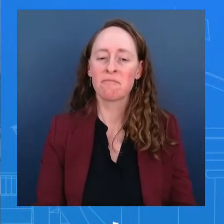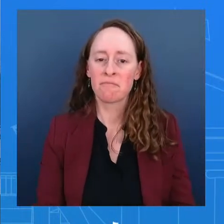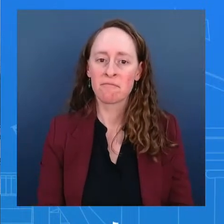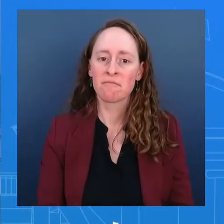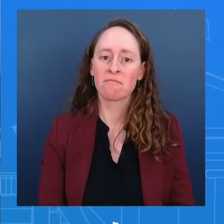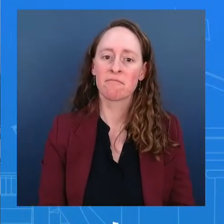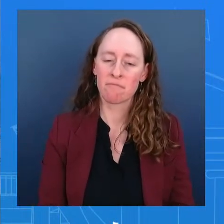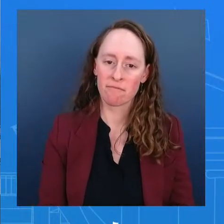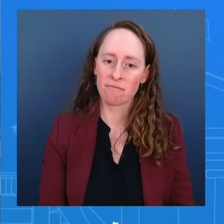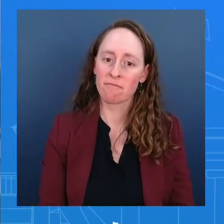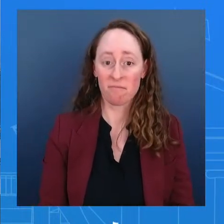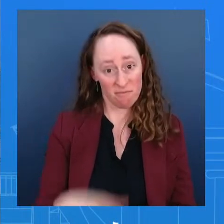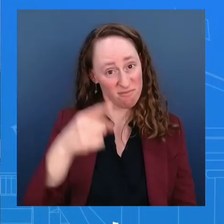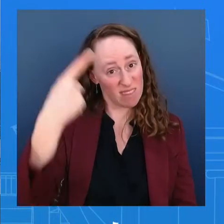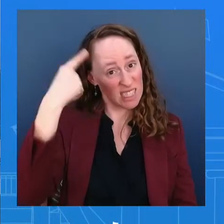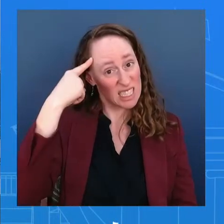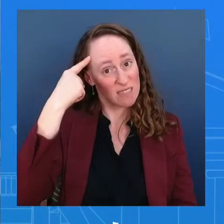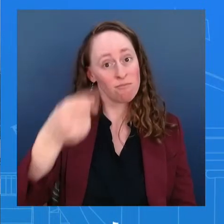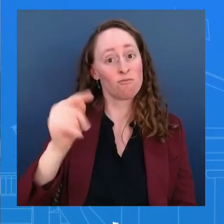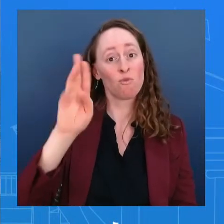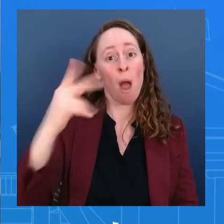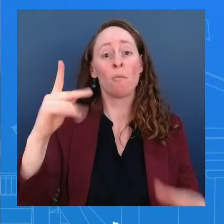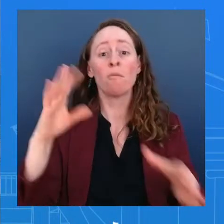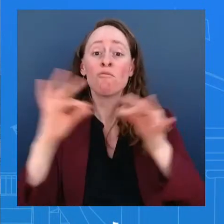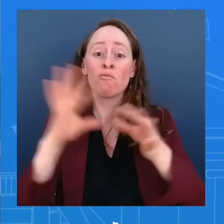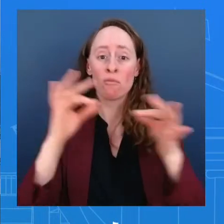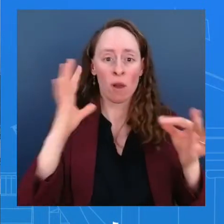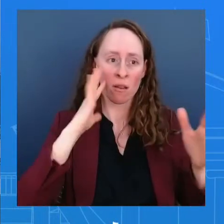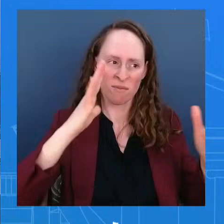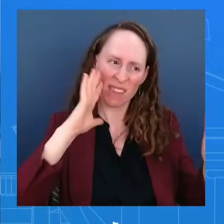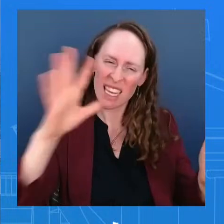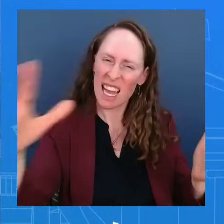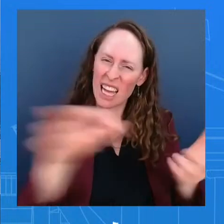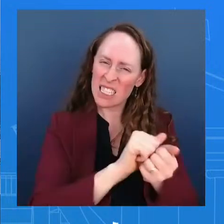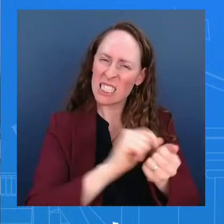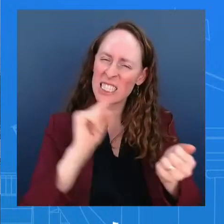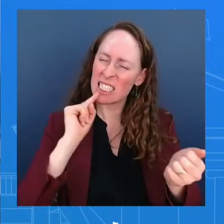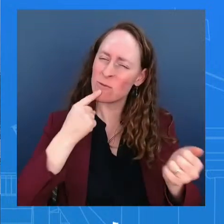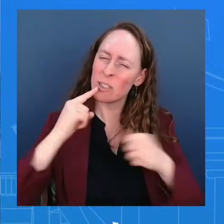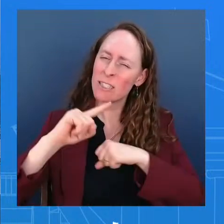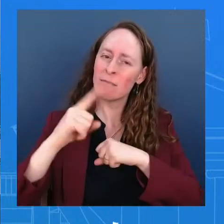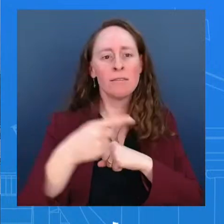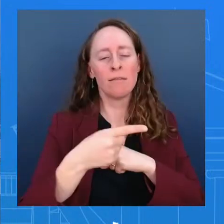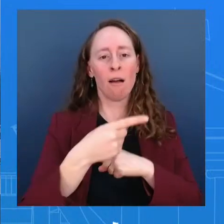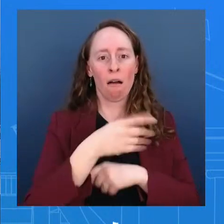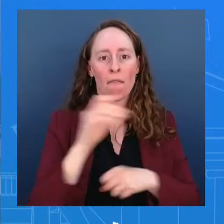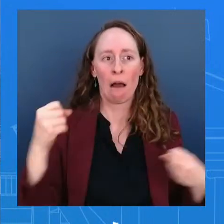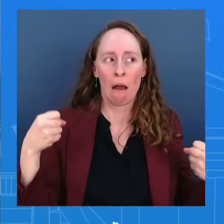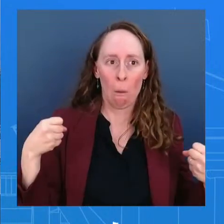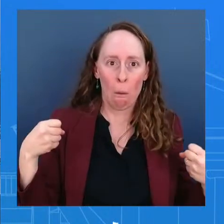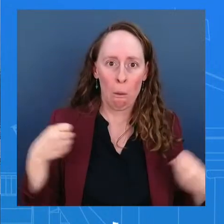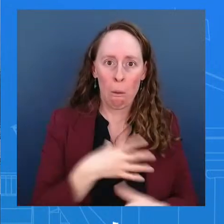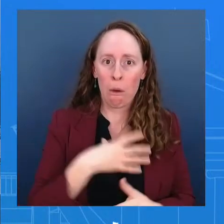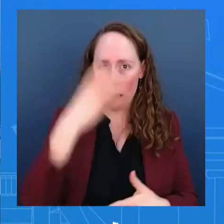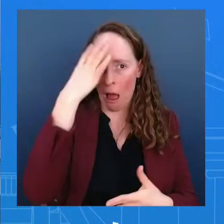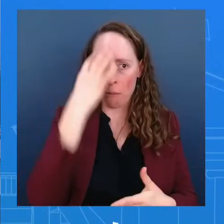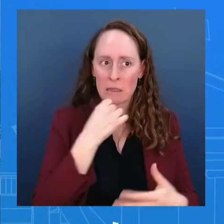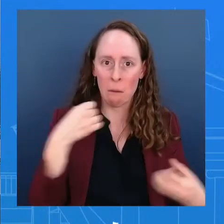of Lebanon’s new prime minister who is anti-Hezbollah but also he’s a judge on the ICJ that opened a case against Israel